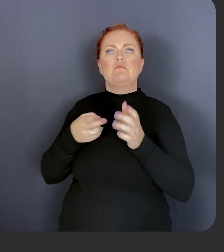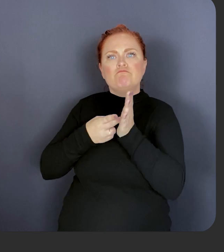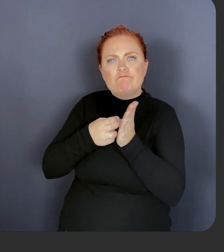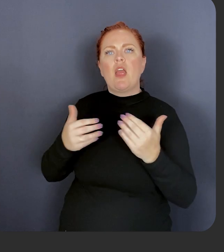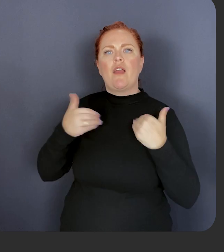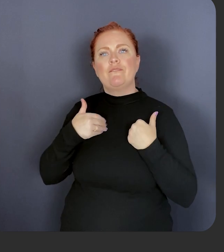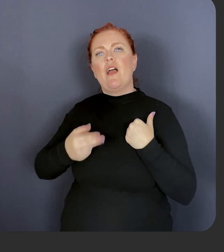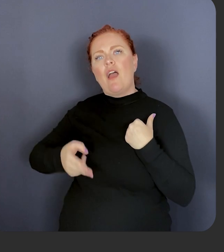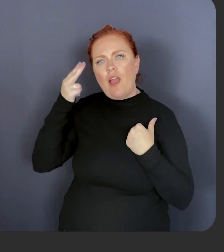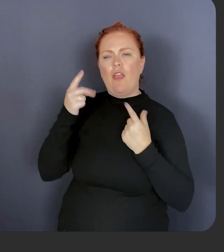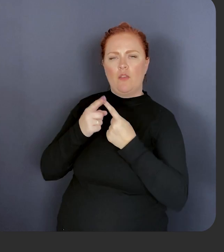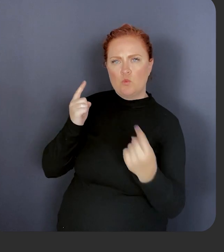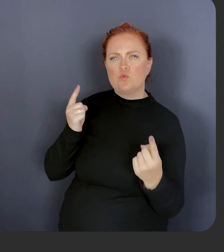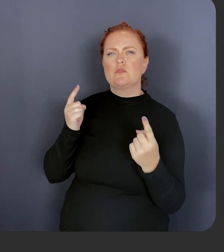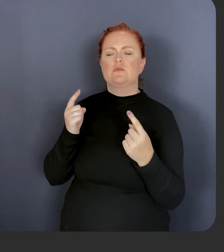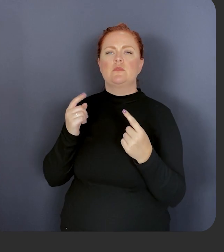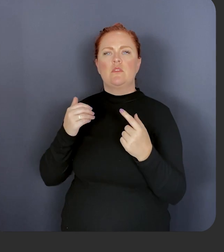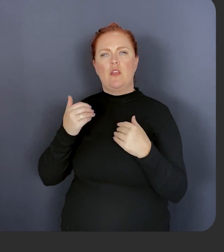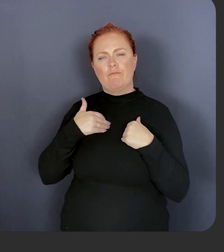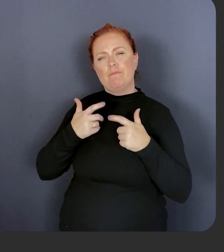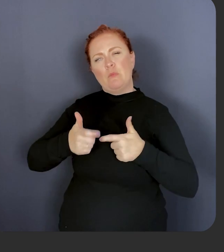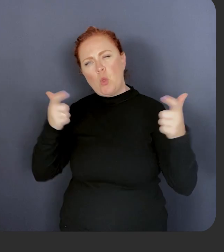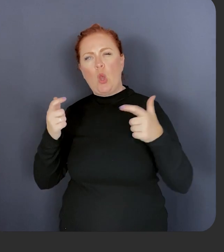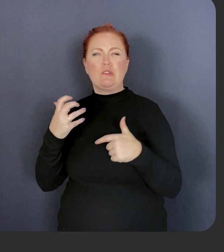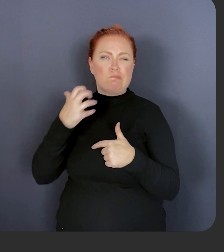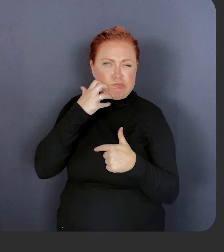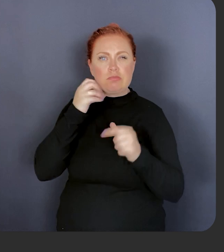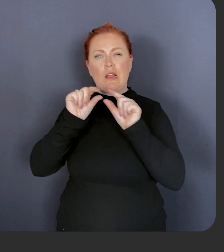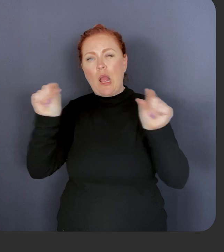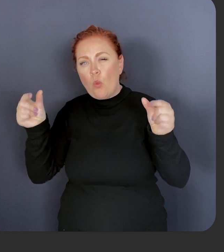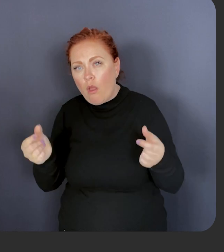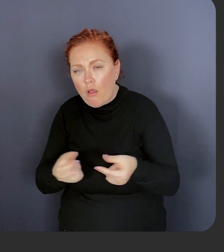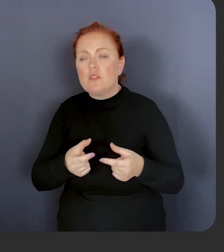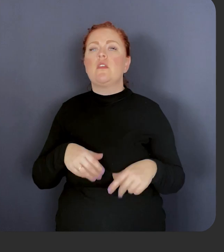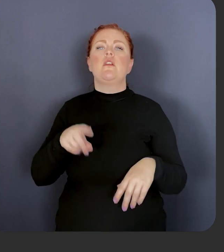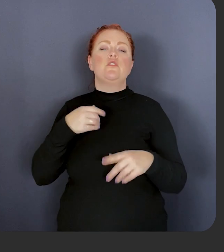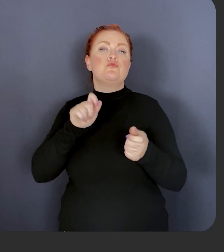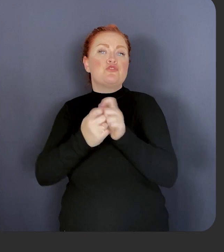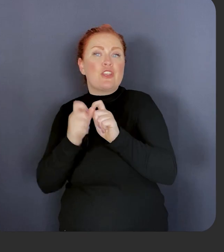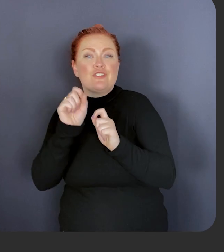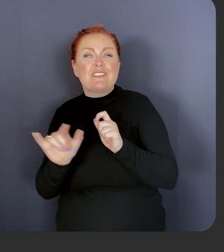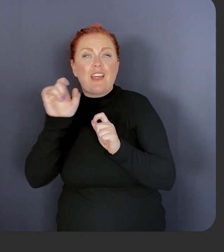I would make sure had the highest contrast, had the largest outlines. I would change the style even of maybe these dumplings